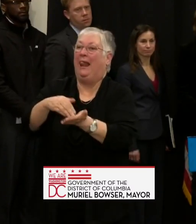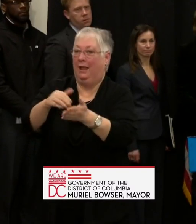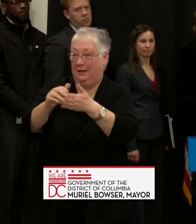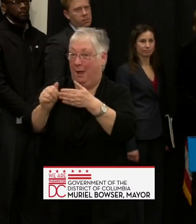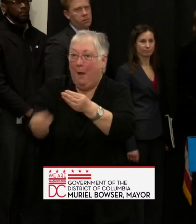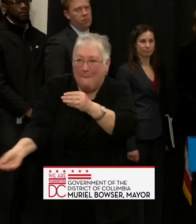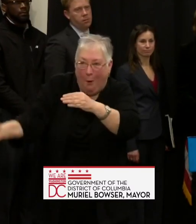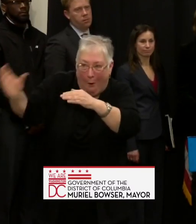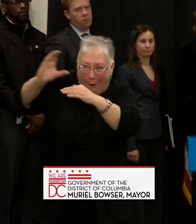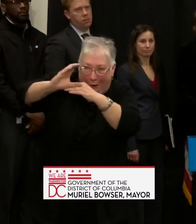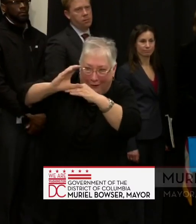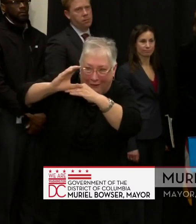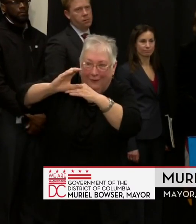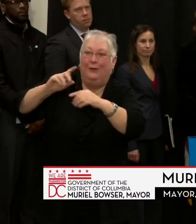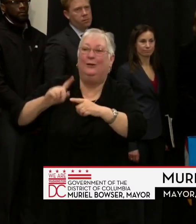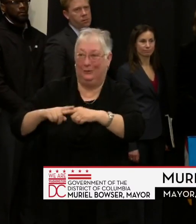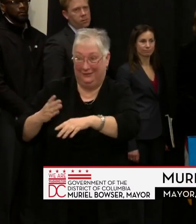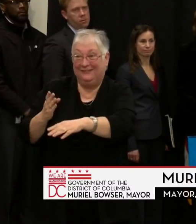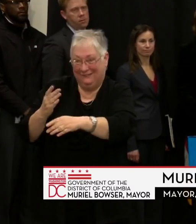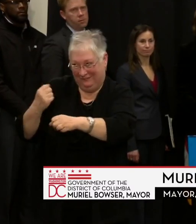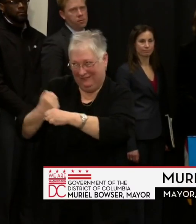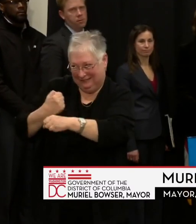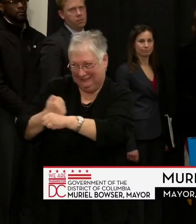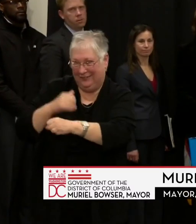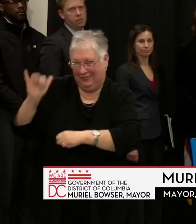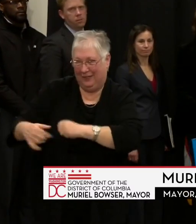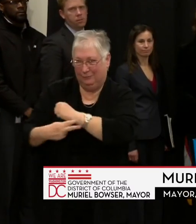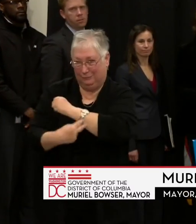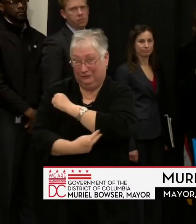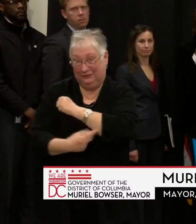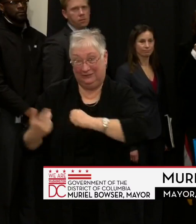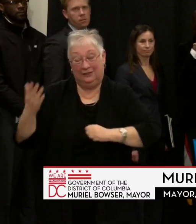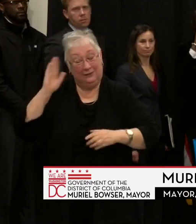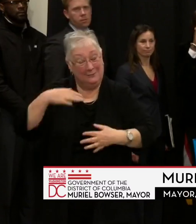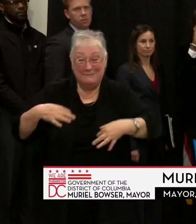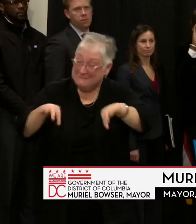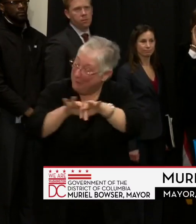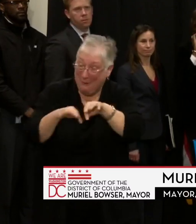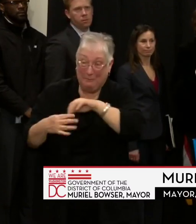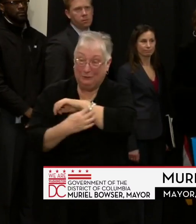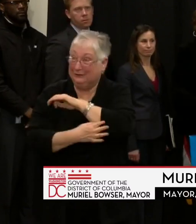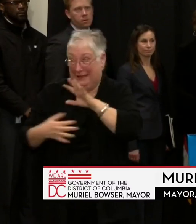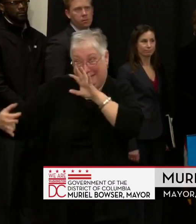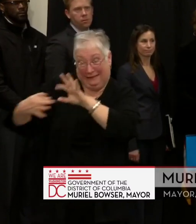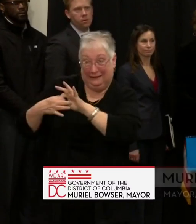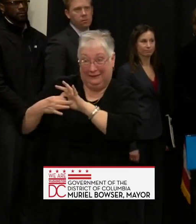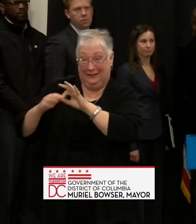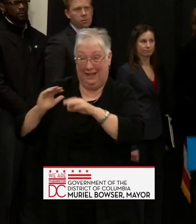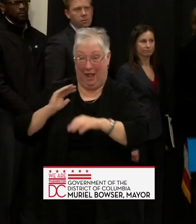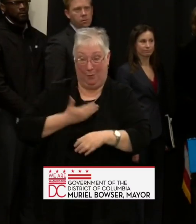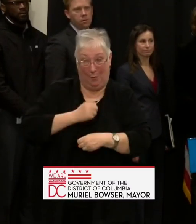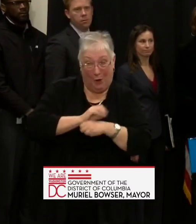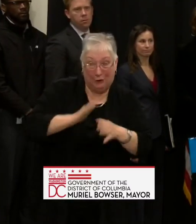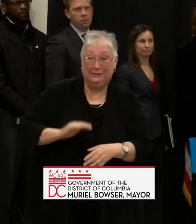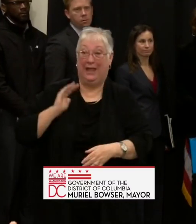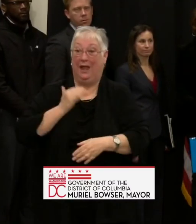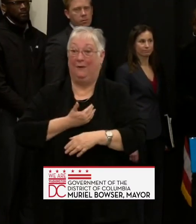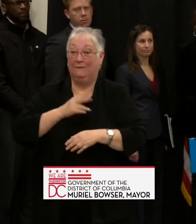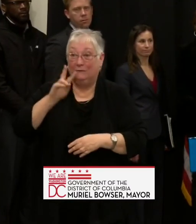IT IS AN IMPORTANT CONNECTION, OF COURSE, BETWEEN OUR CITY AND OUR WORKFORCE AND THE WORKFORCE IN VIRGINIA BUT IT IS ALSO A